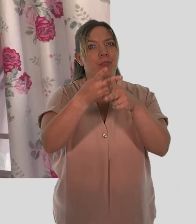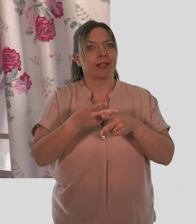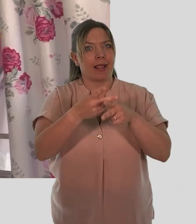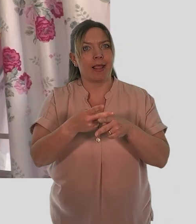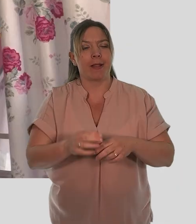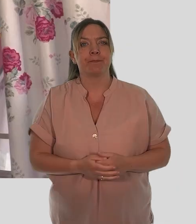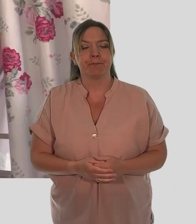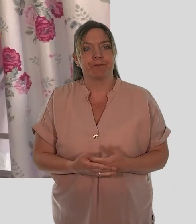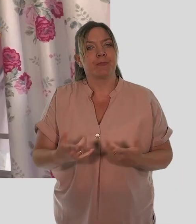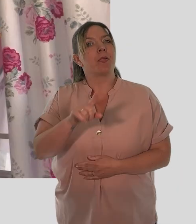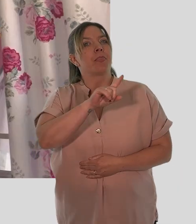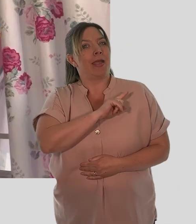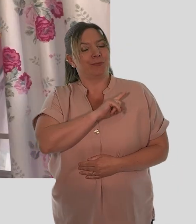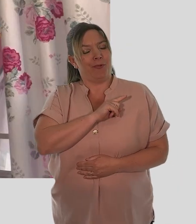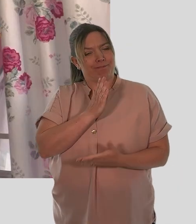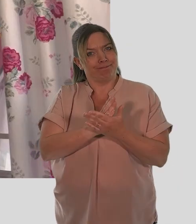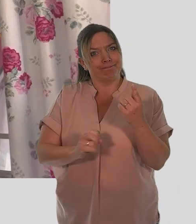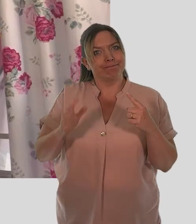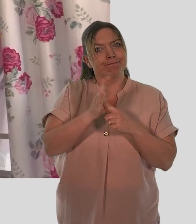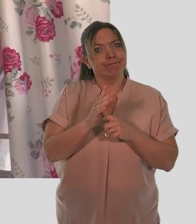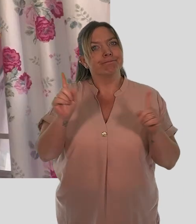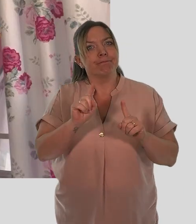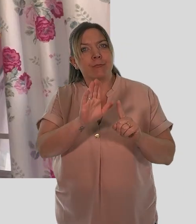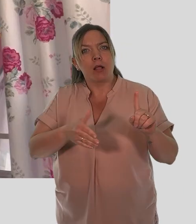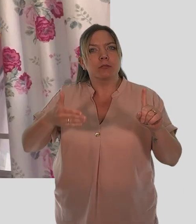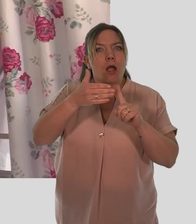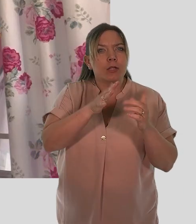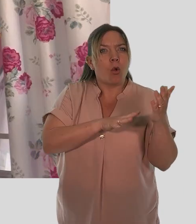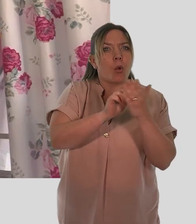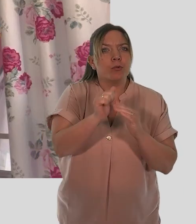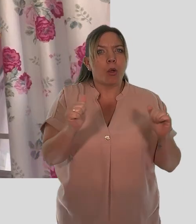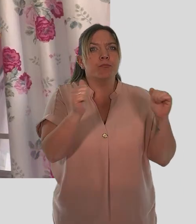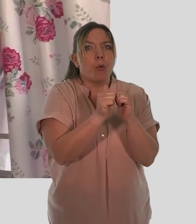to limit disease onset and progression in the Western Pacific Region are vital.